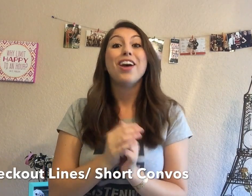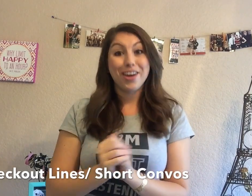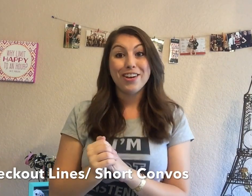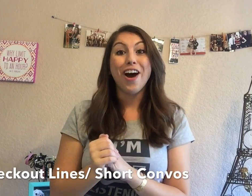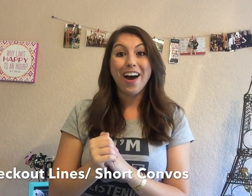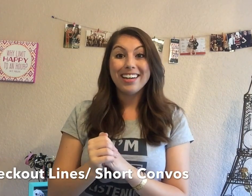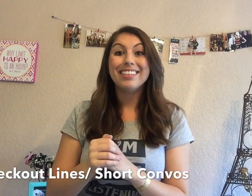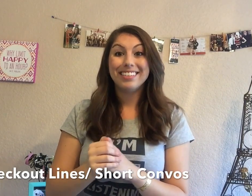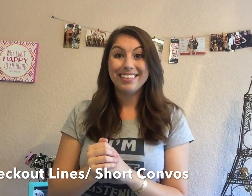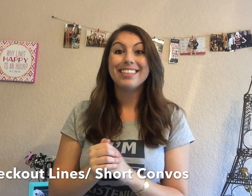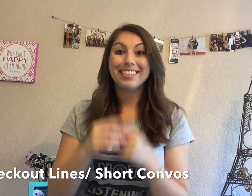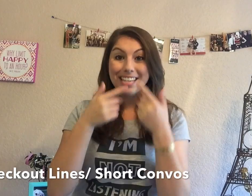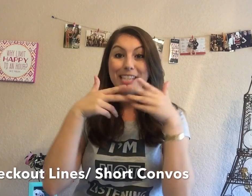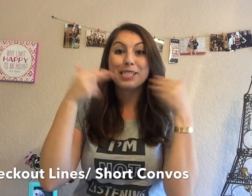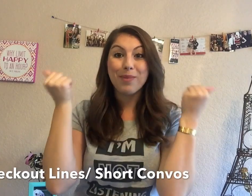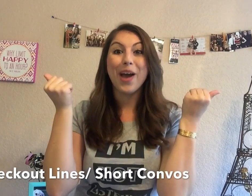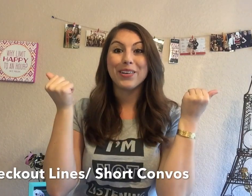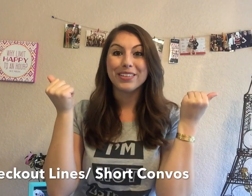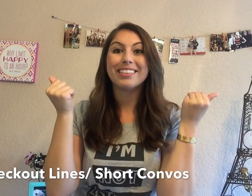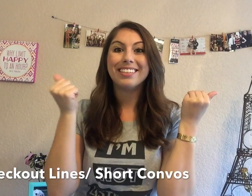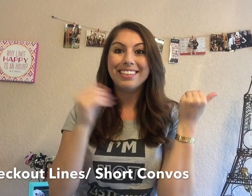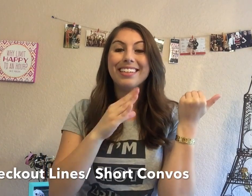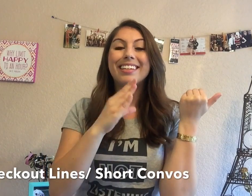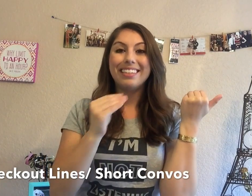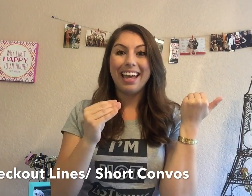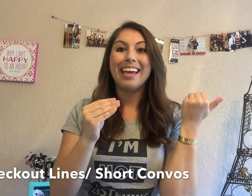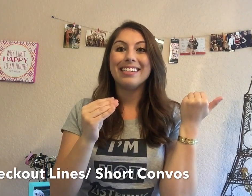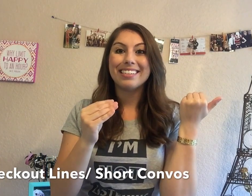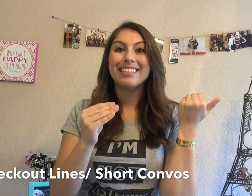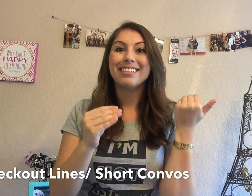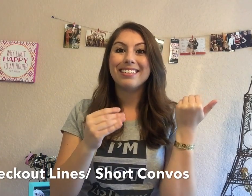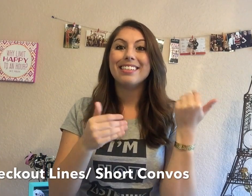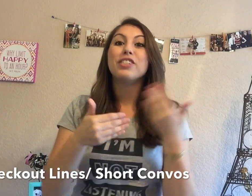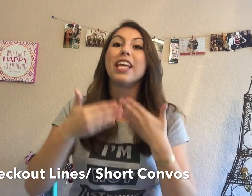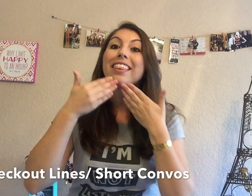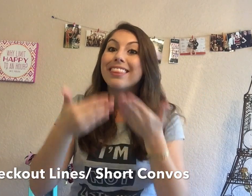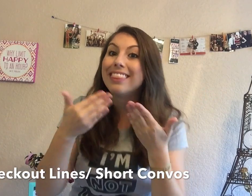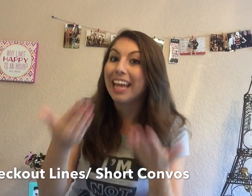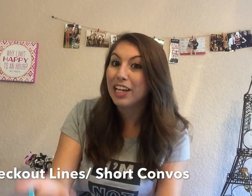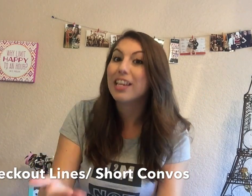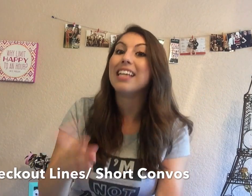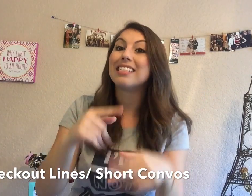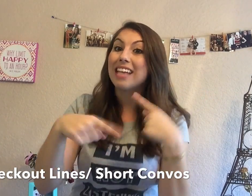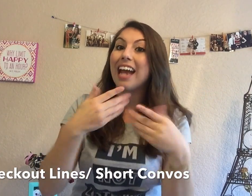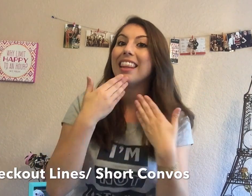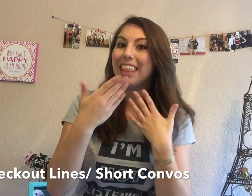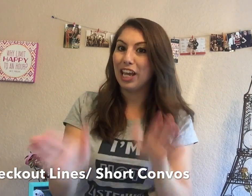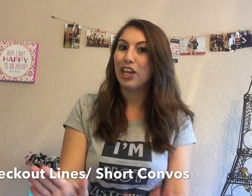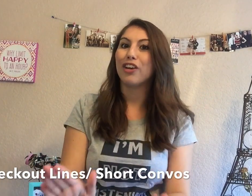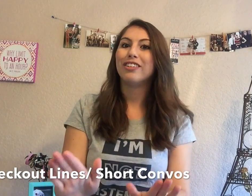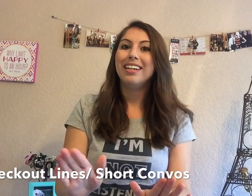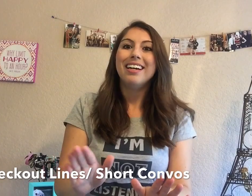nod, smile, and say thank... sign thank you.